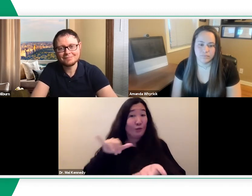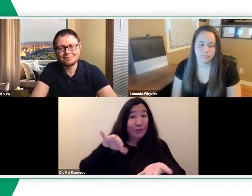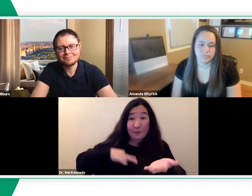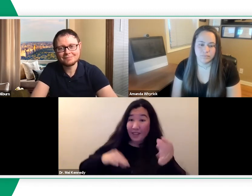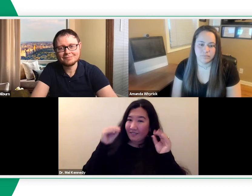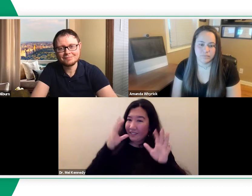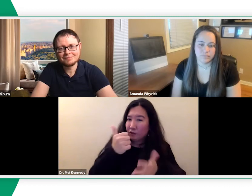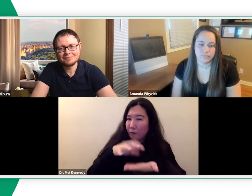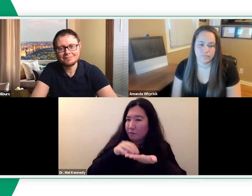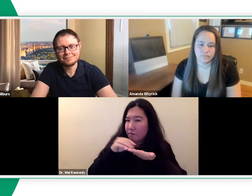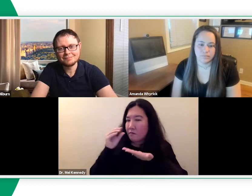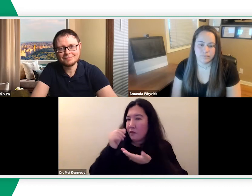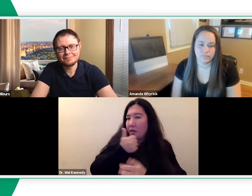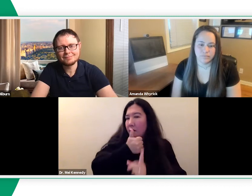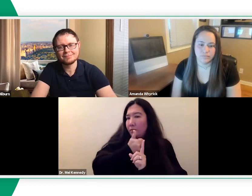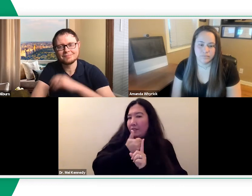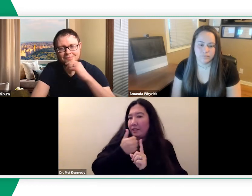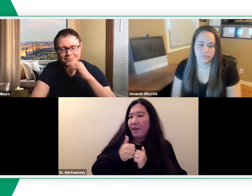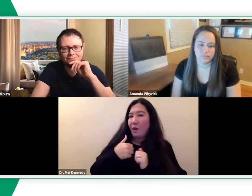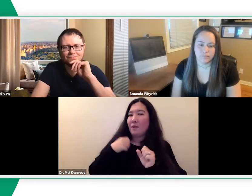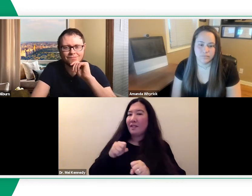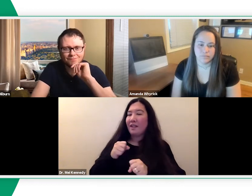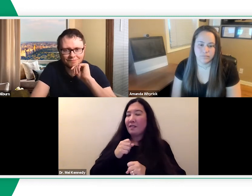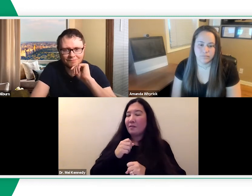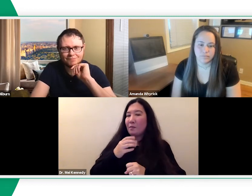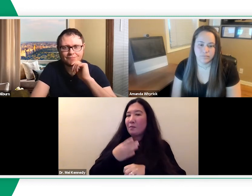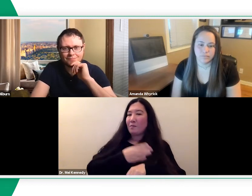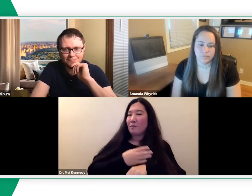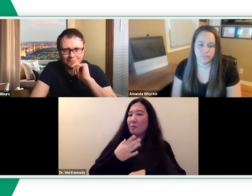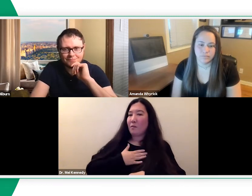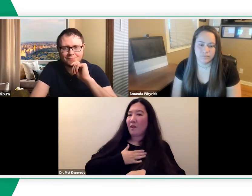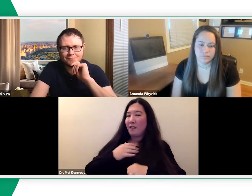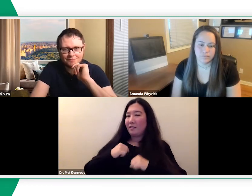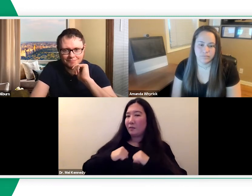It's a great toolkit. It's beneficial to students. It's also beneficial to teachers, to learn